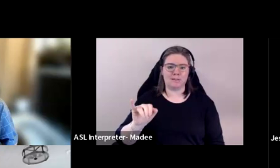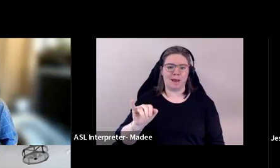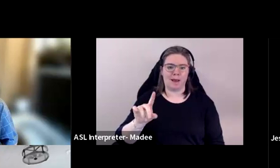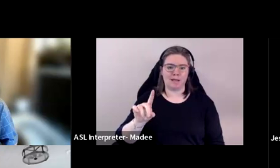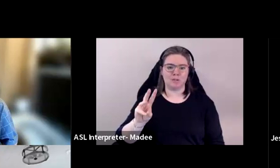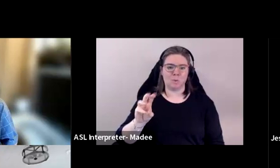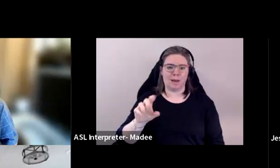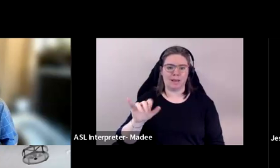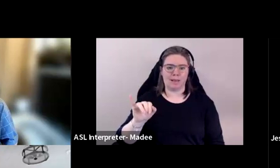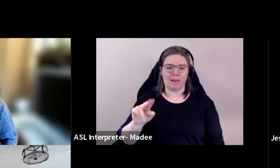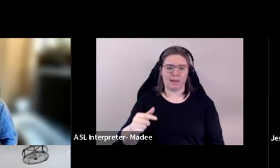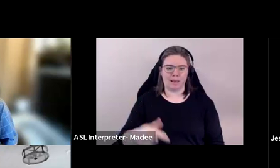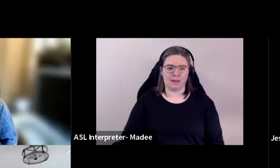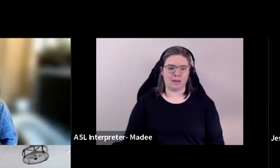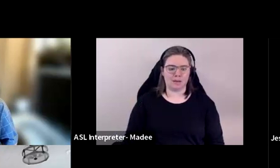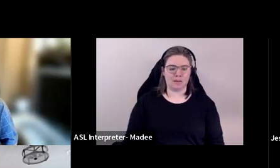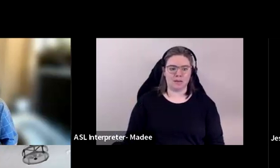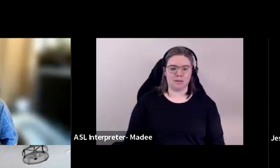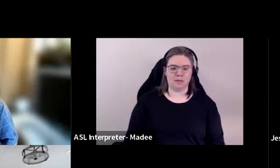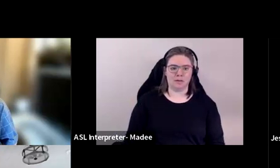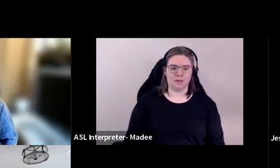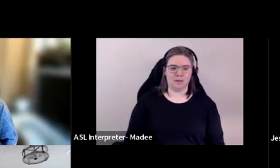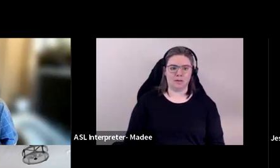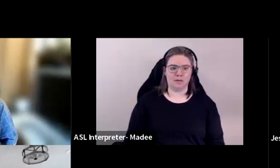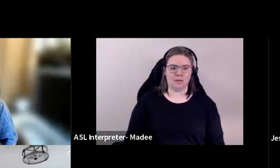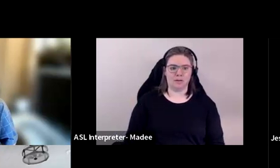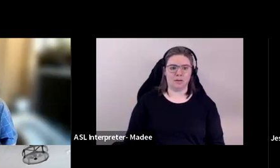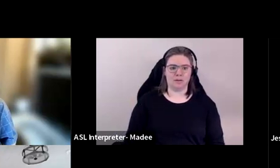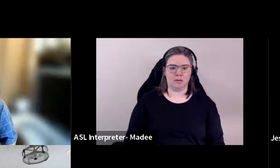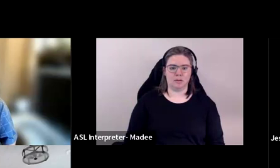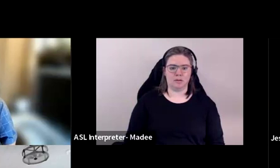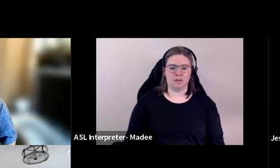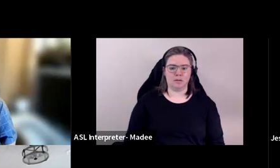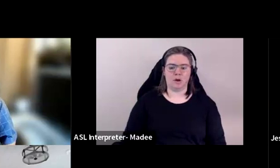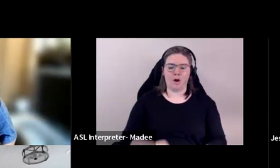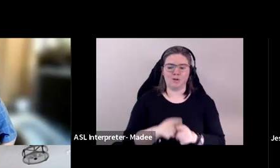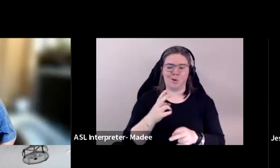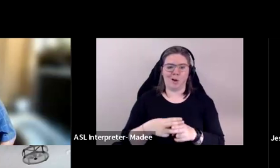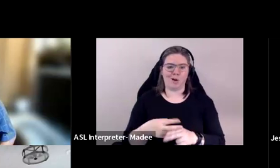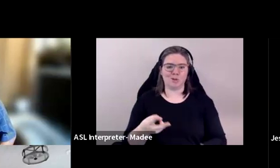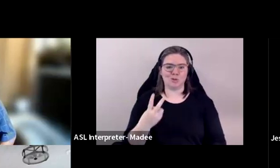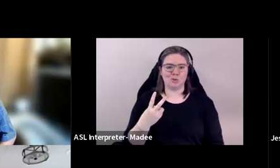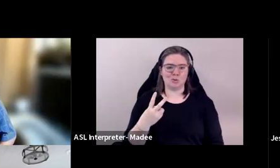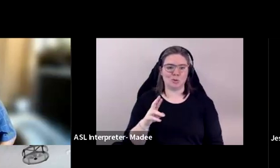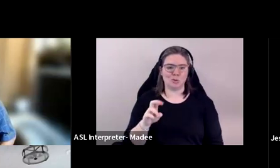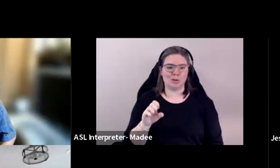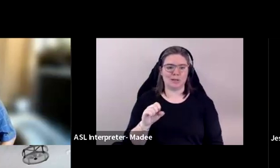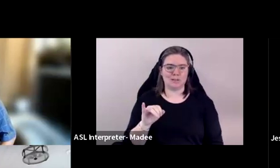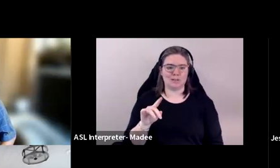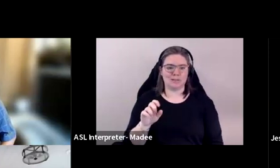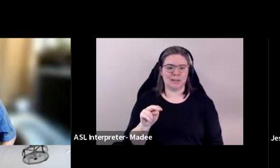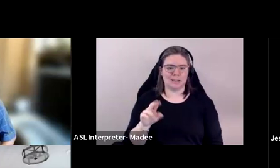Rebecca Rabatin, she/her, Independence First: our 2 residencies, as they call it in the building code. And I'm like, why, you know, because